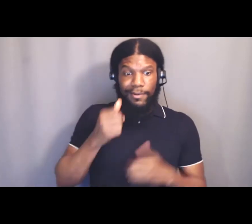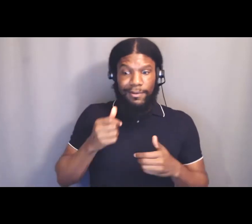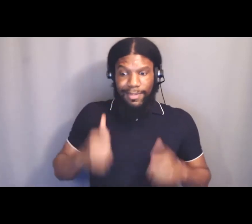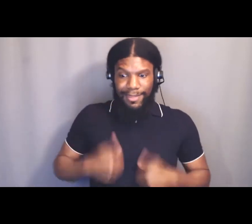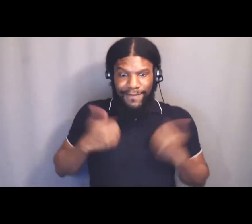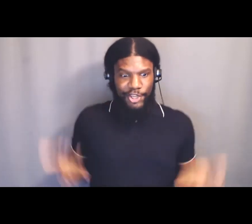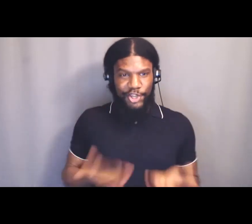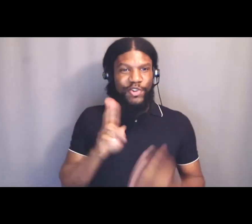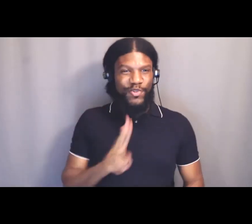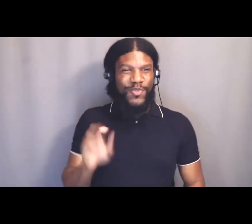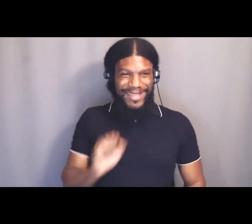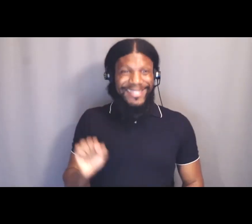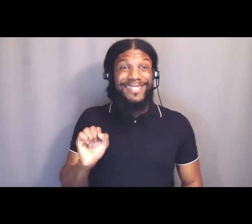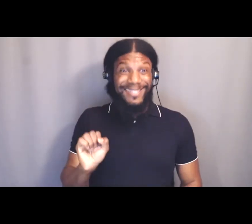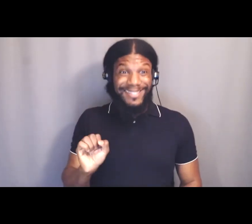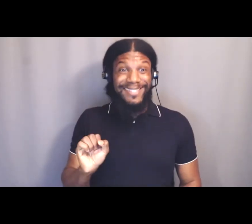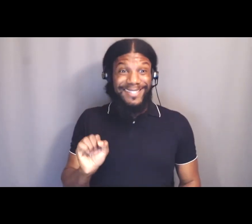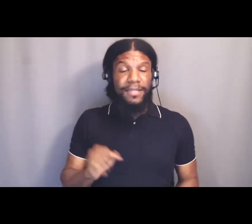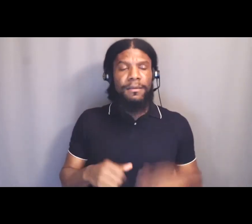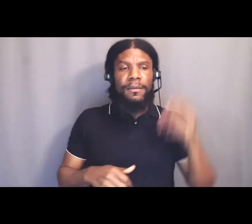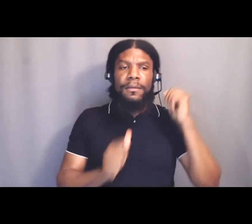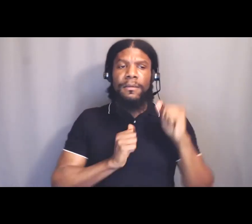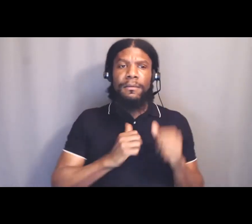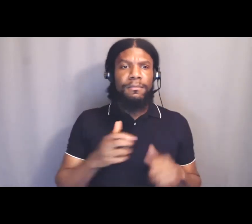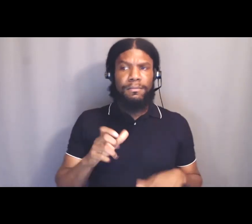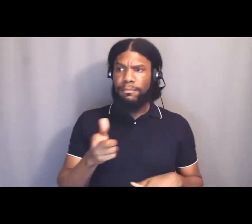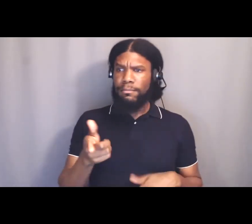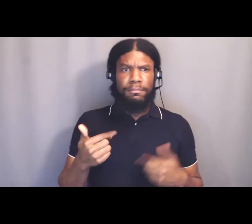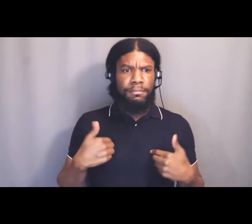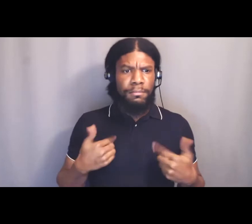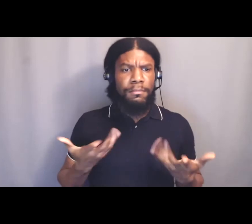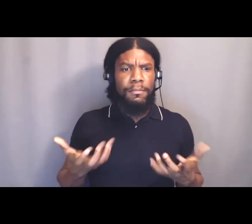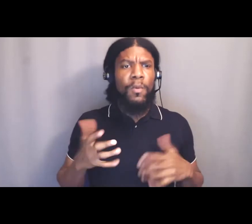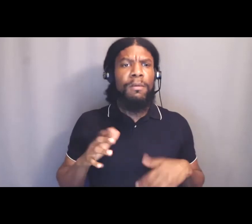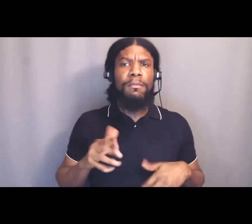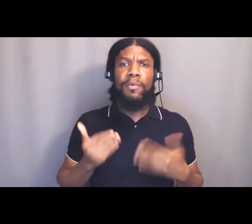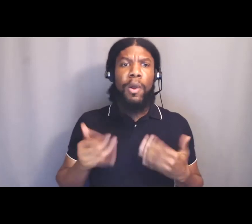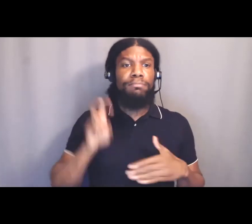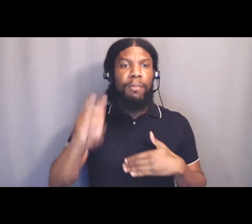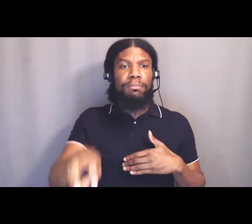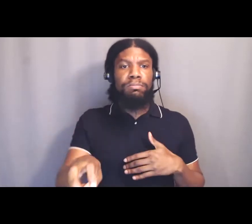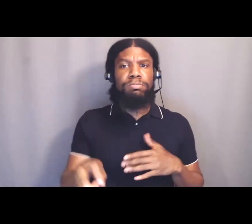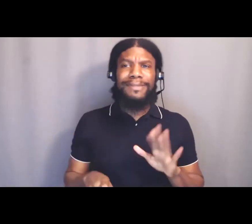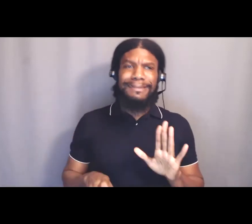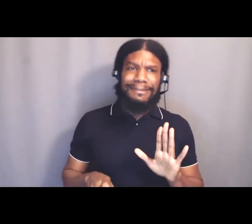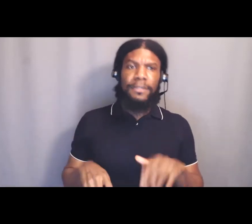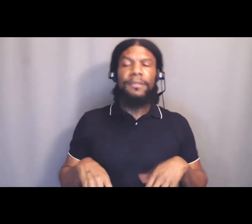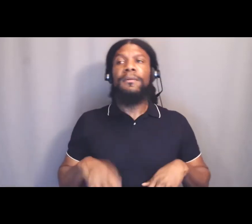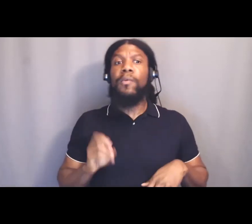I'll phrase it that way, that I felt uncomfortable only acknowledging Indigenous people